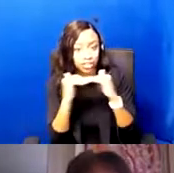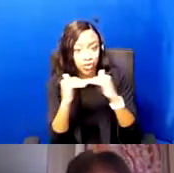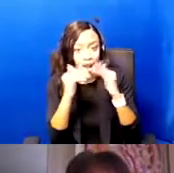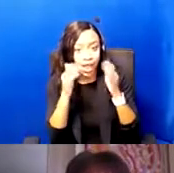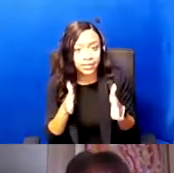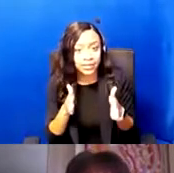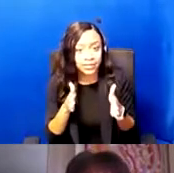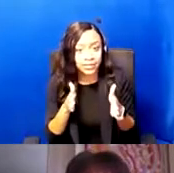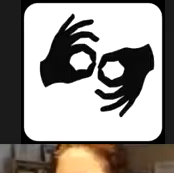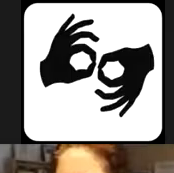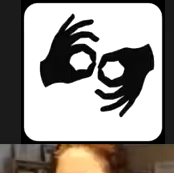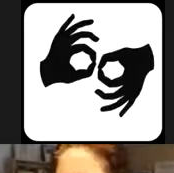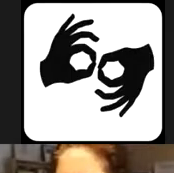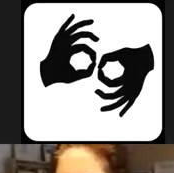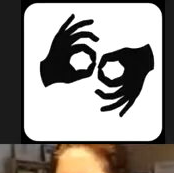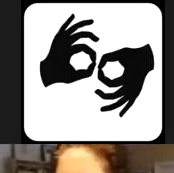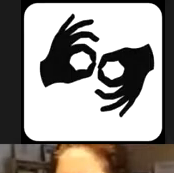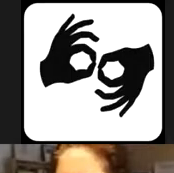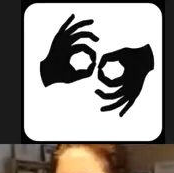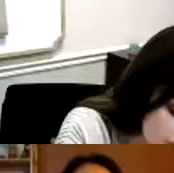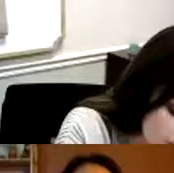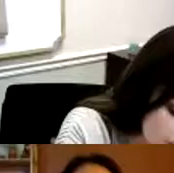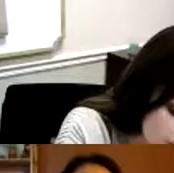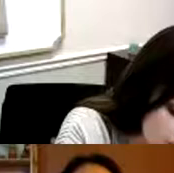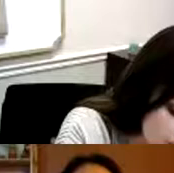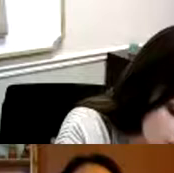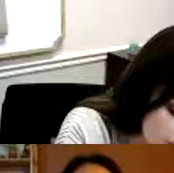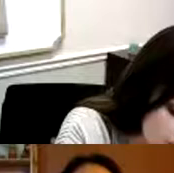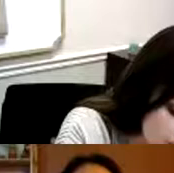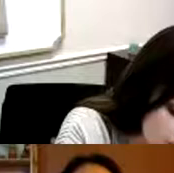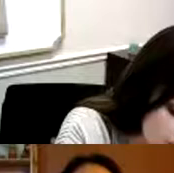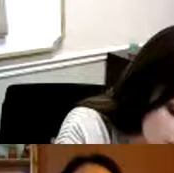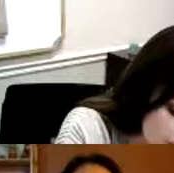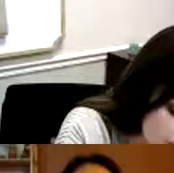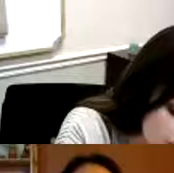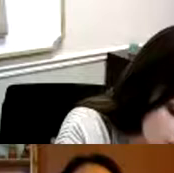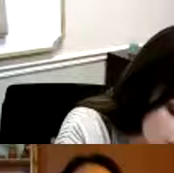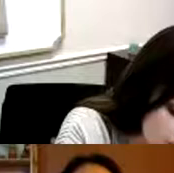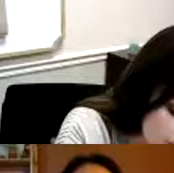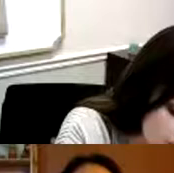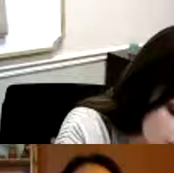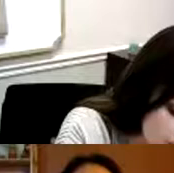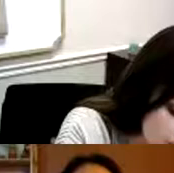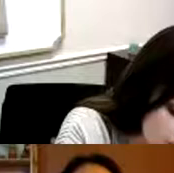They have not been looking at American artists for obvious reasons. We're not safe to bring right now.